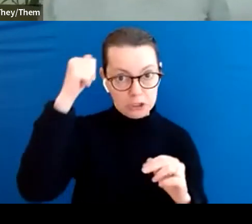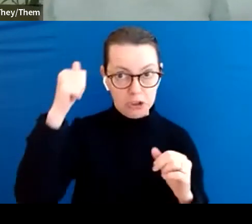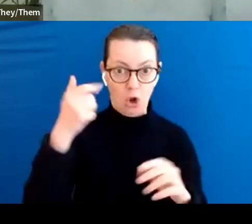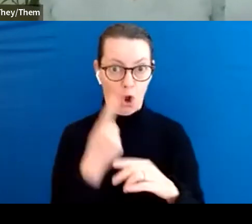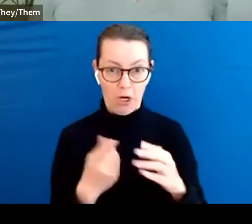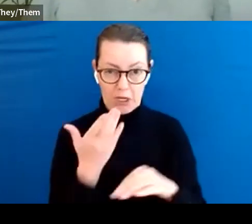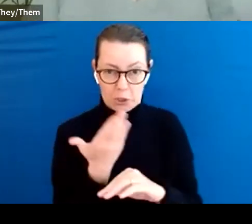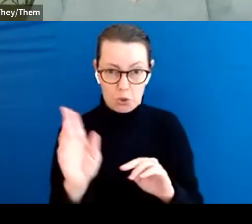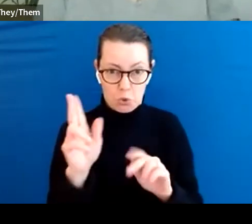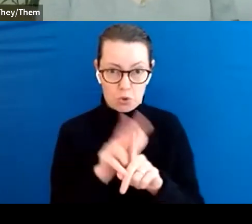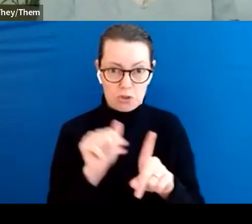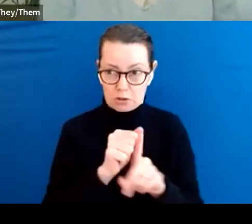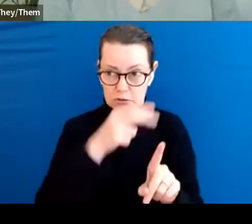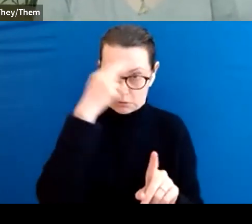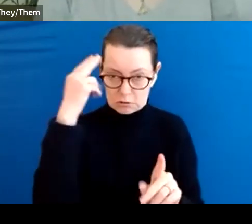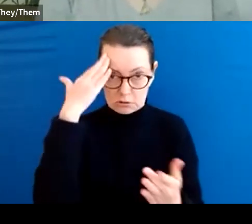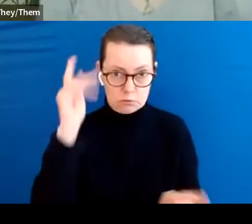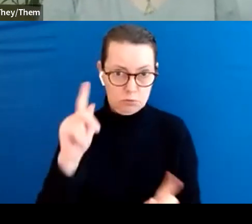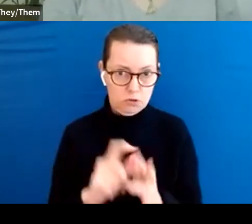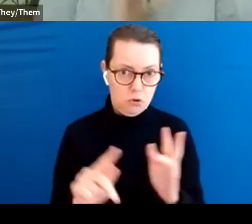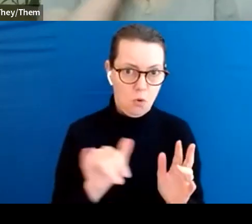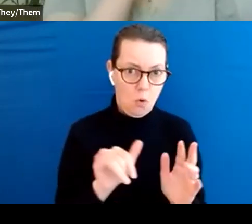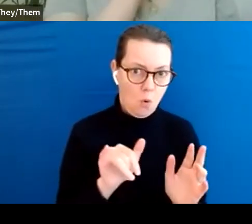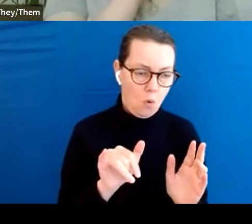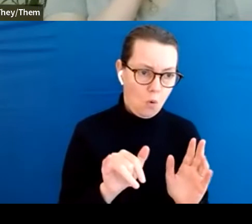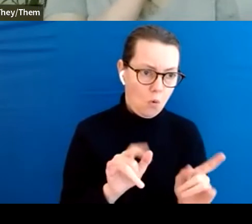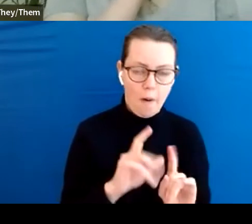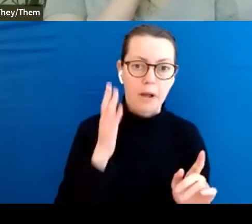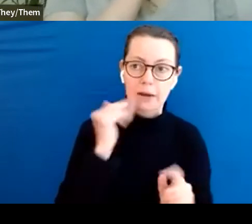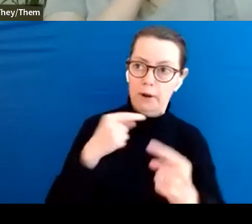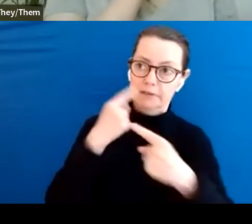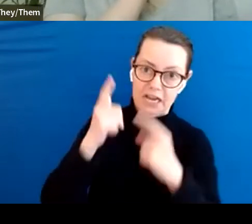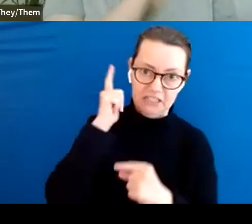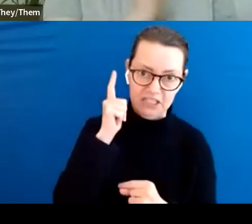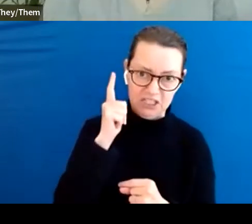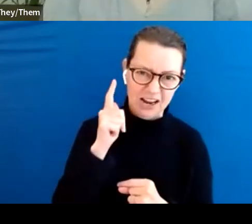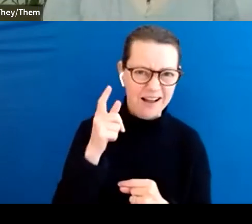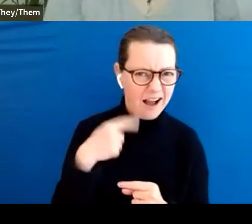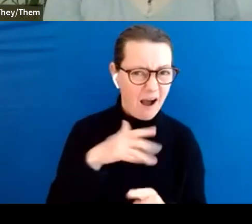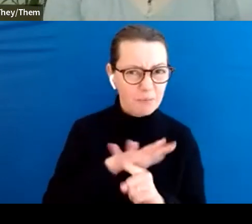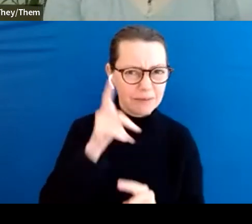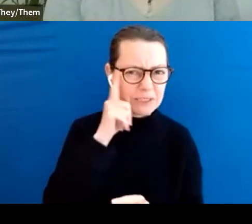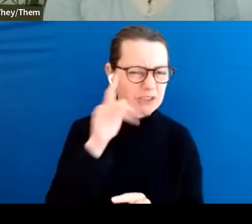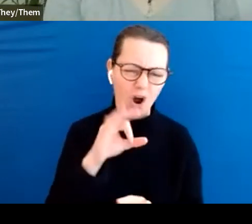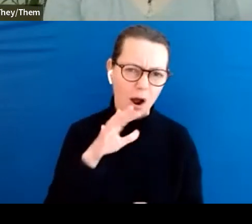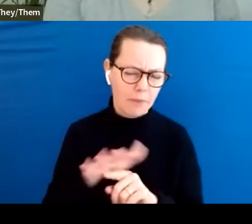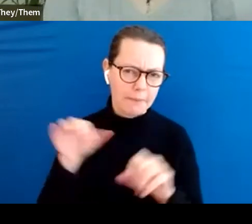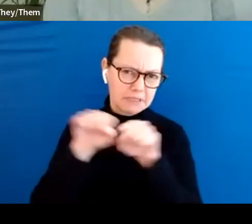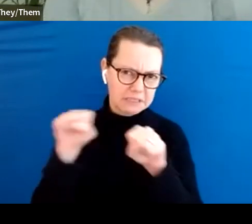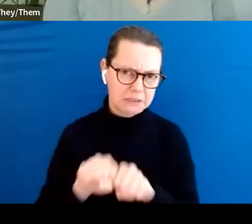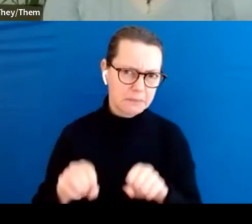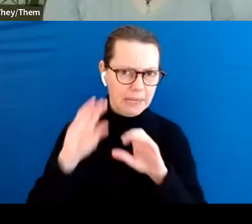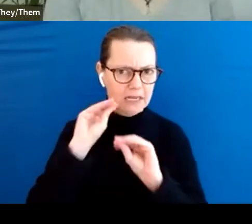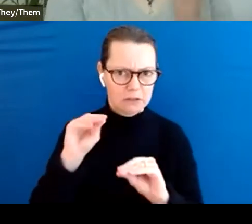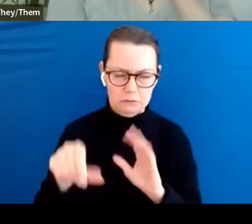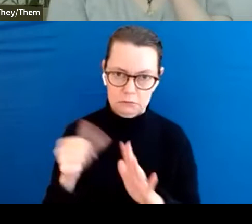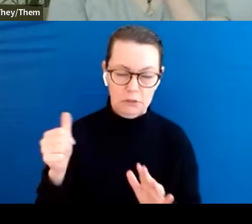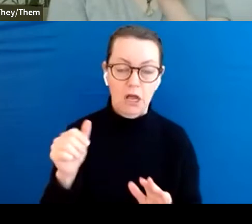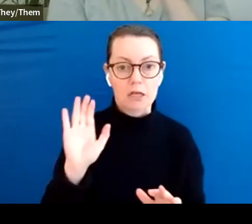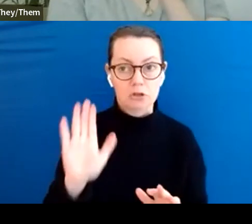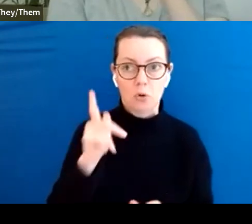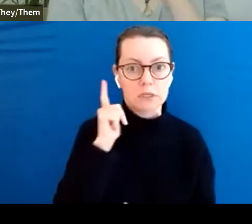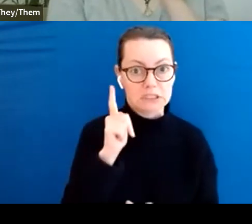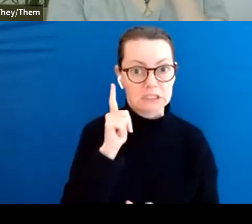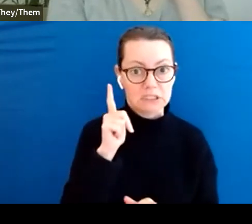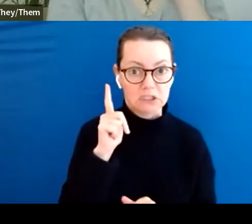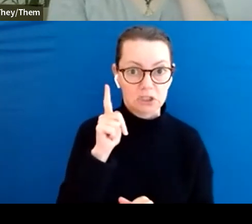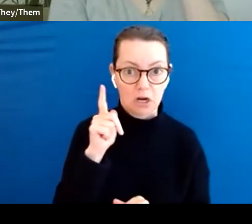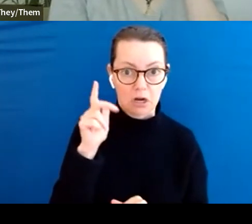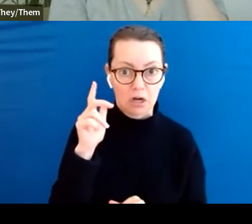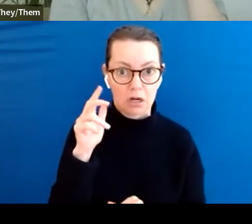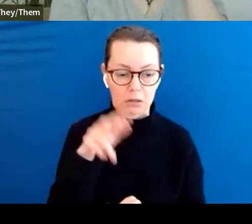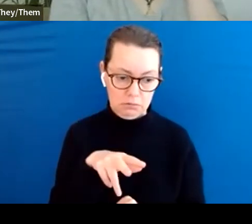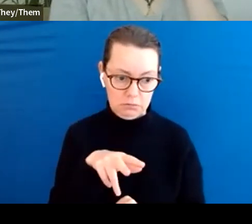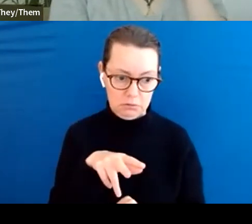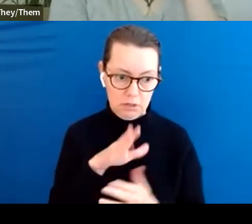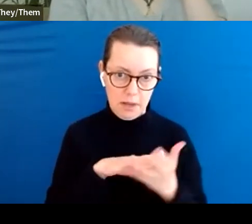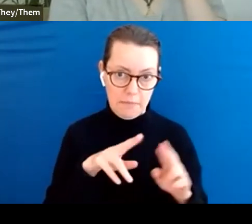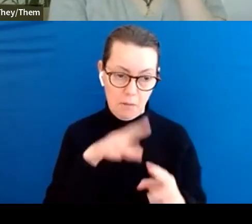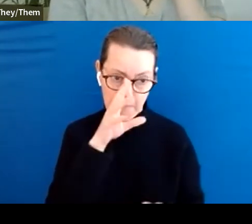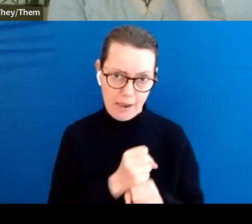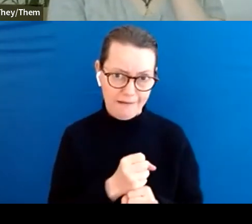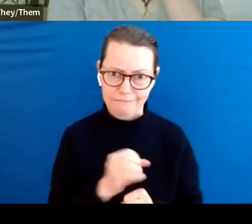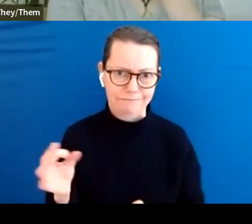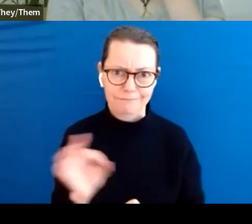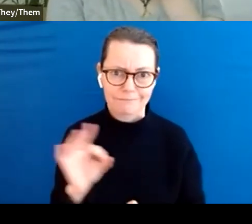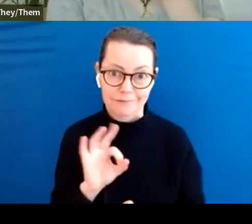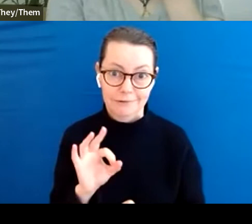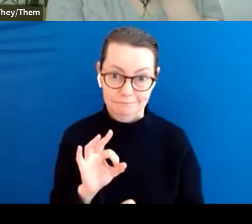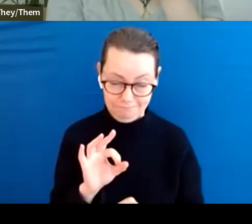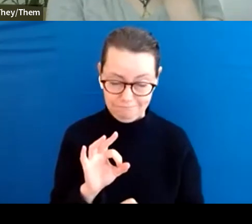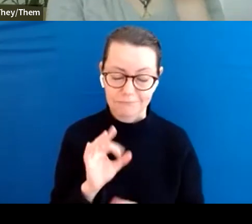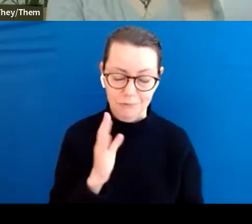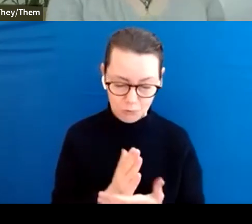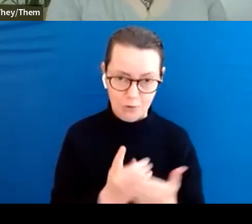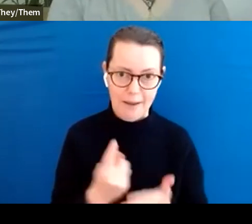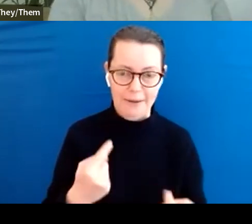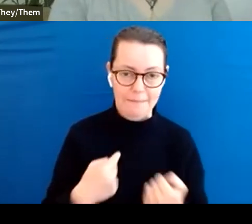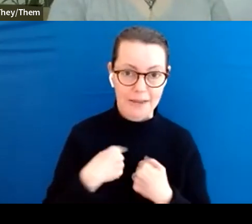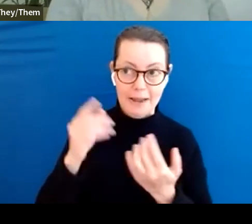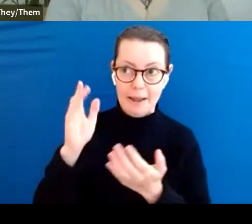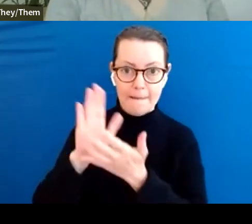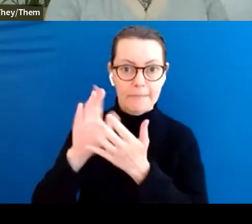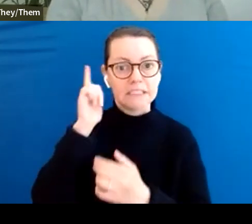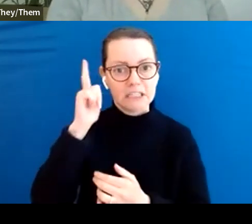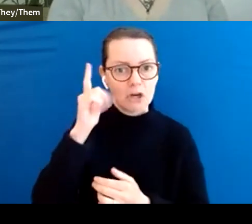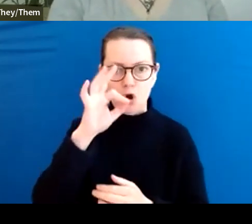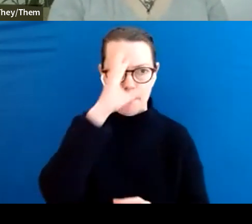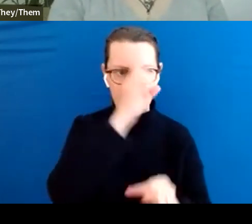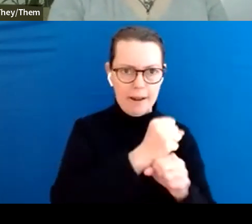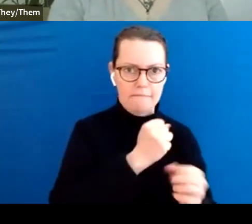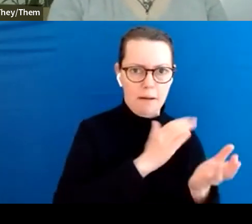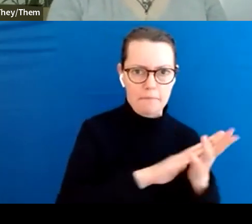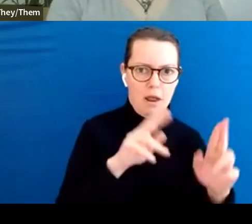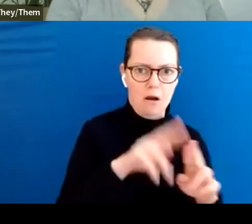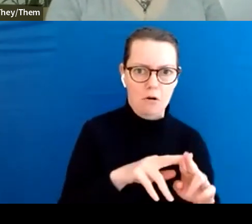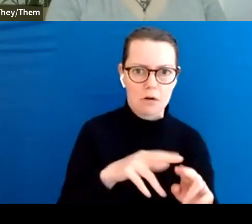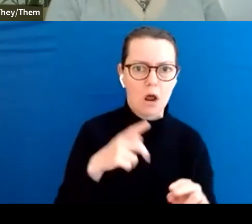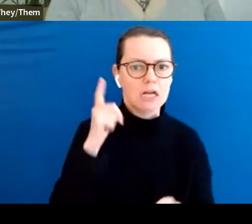that teachers. I don't I don't put the blame on teachers I think it's more the education system then actual teachers themselves do not necessarily believe the parents in this disability on our fact, this happened to me as a child because their reasoning